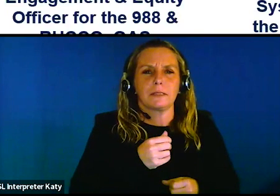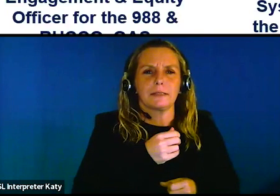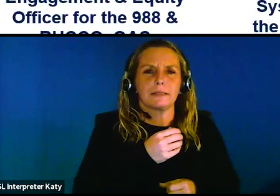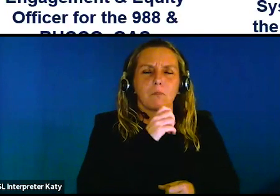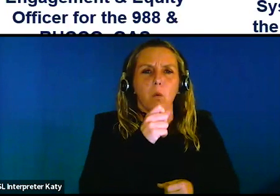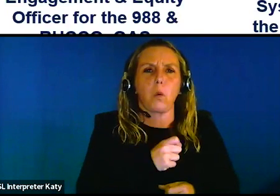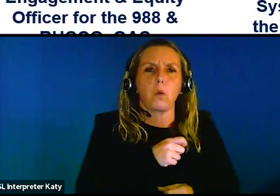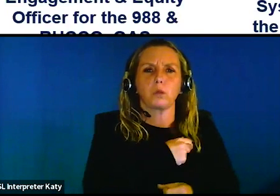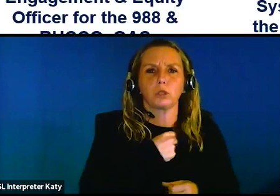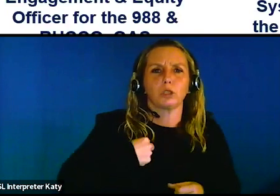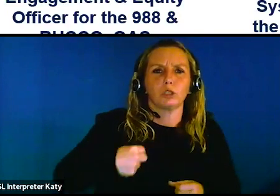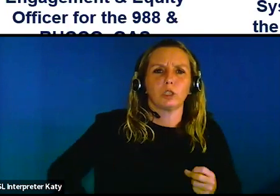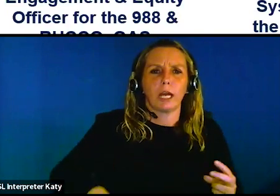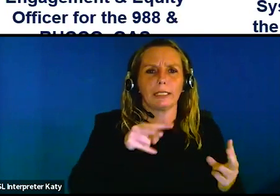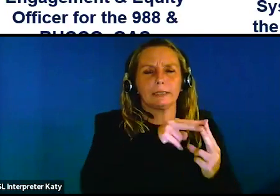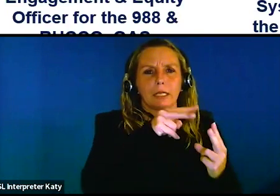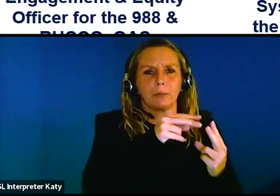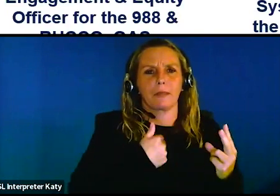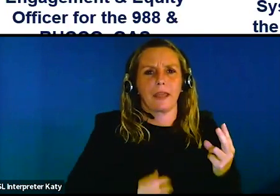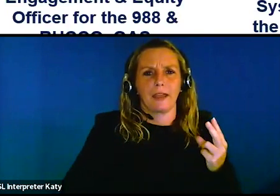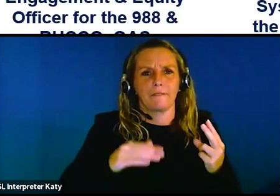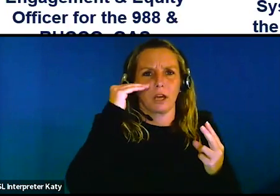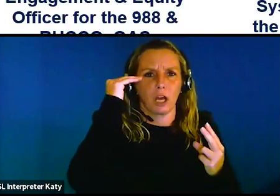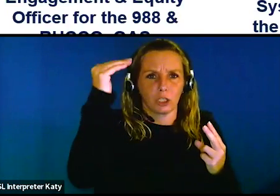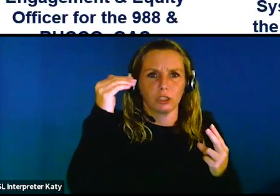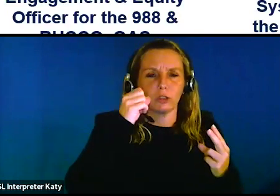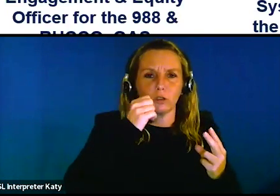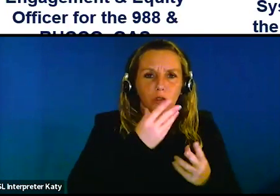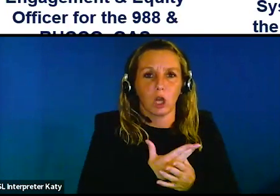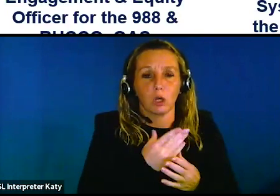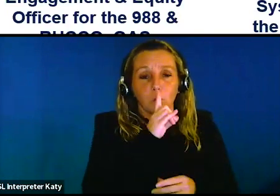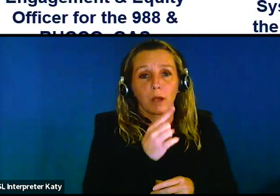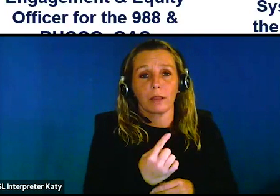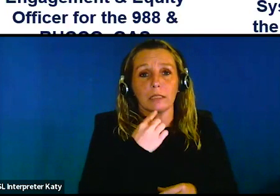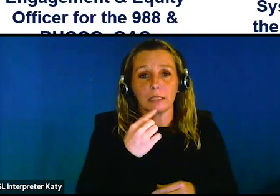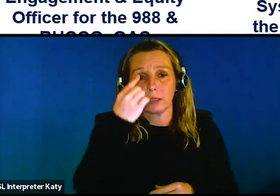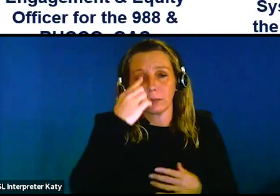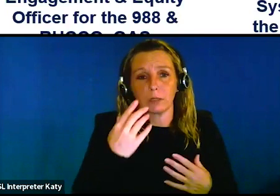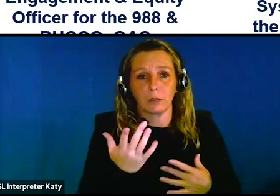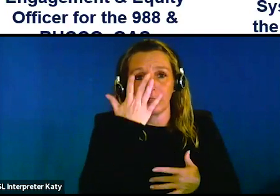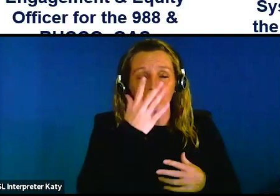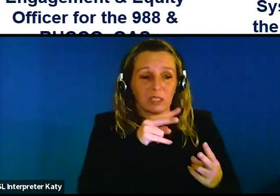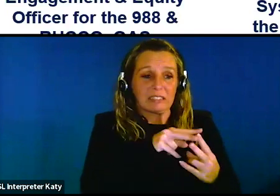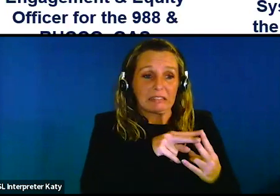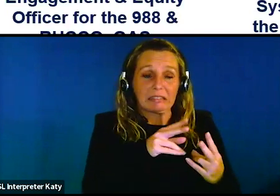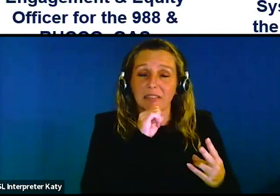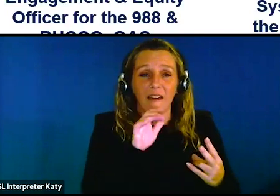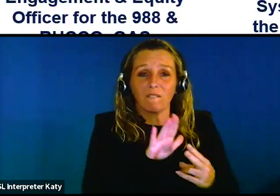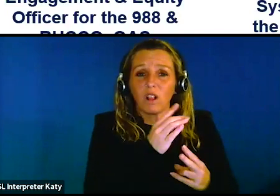They had an adult daughter with a serious mental illness, which they didn't really understand and who they tried to keep at home